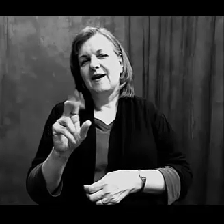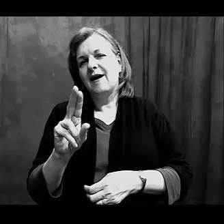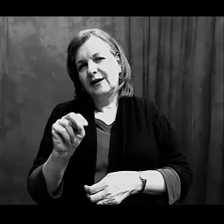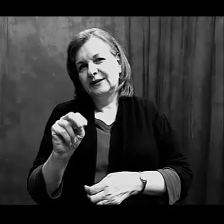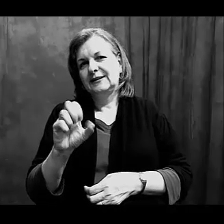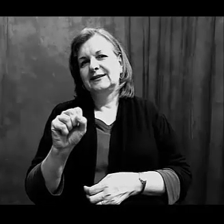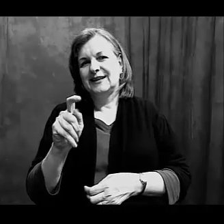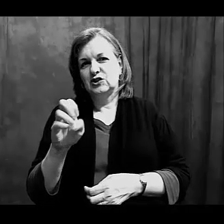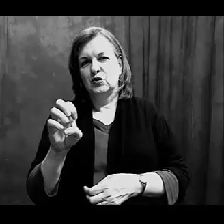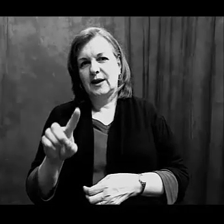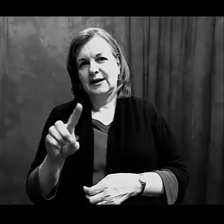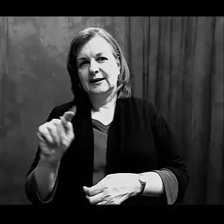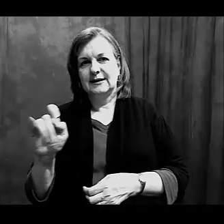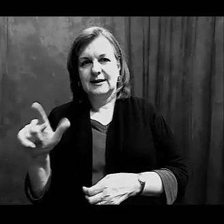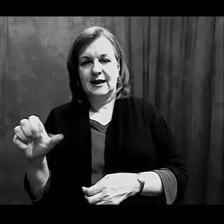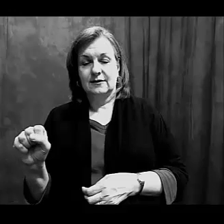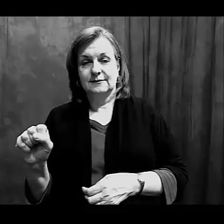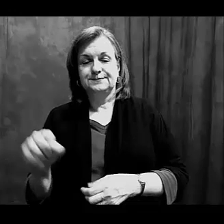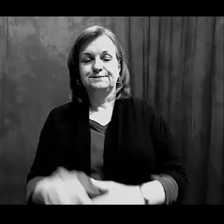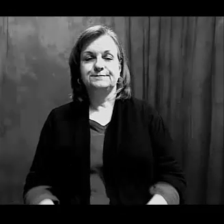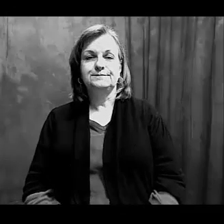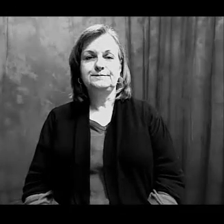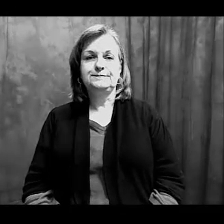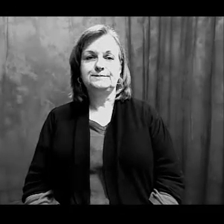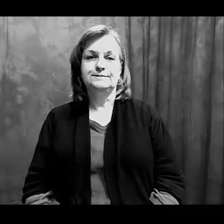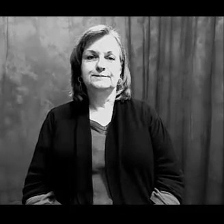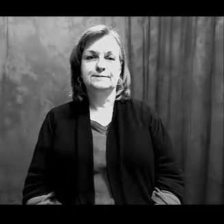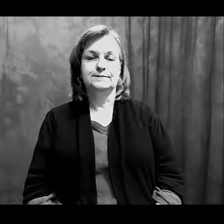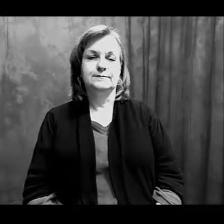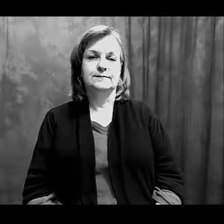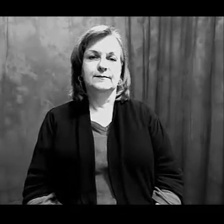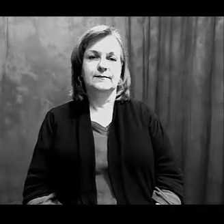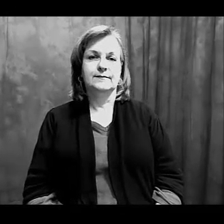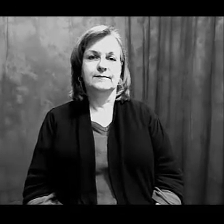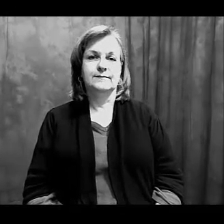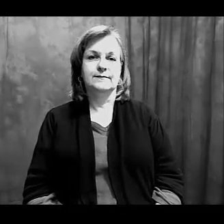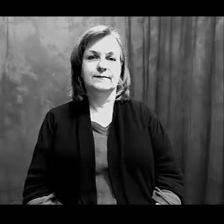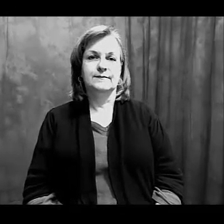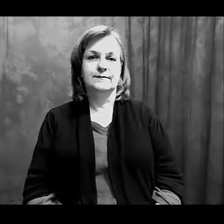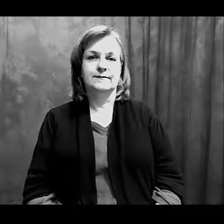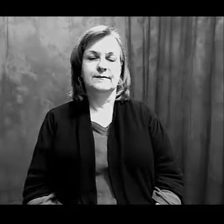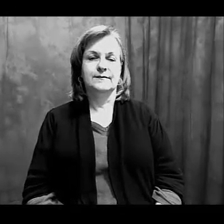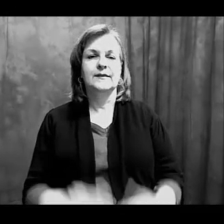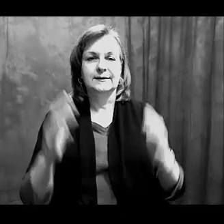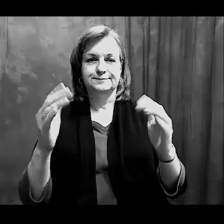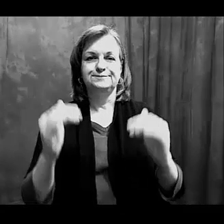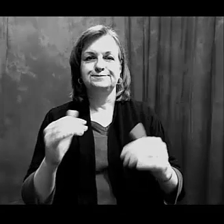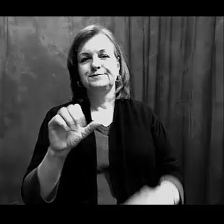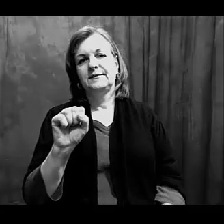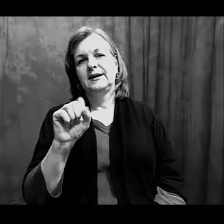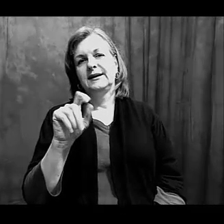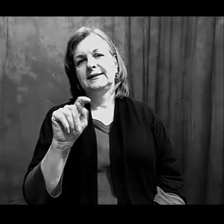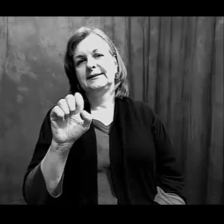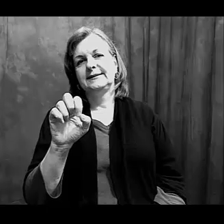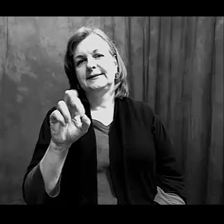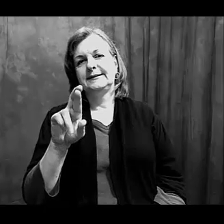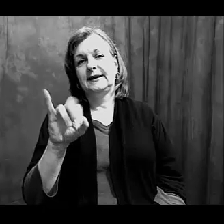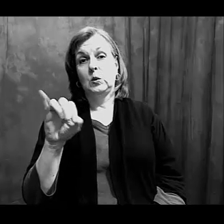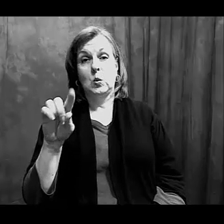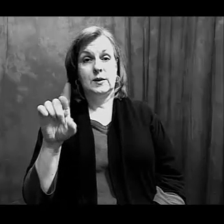these small changes can make huge effects for the organisms we look at steroids